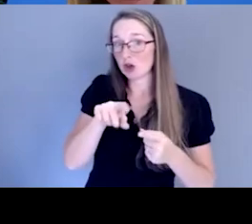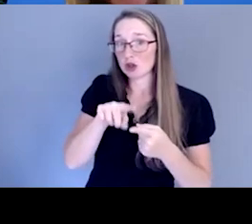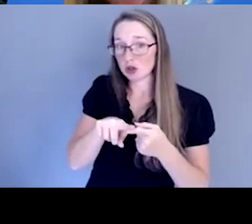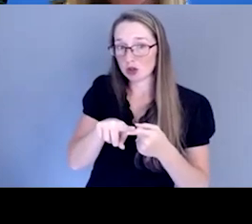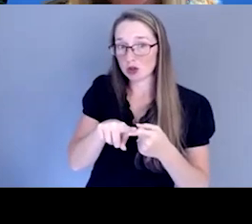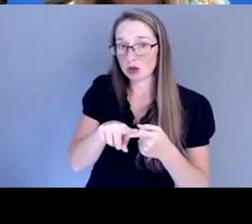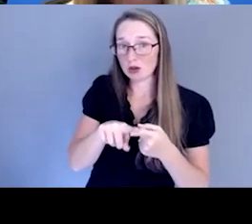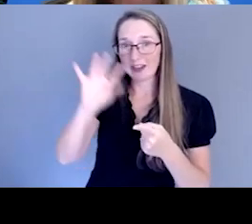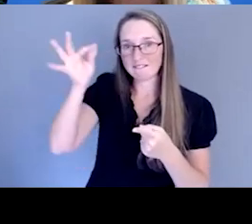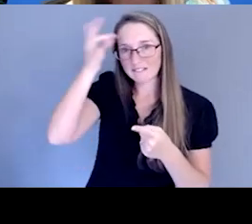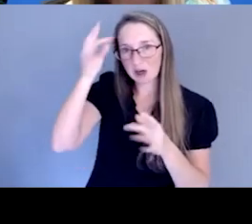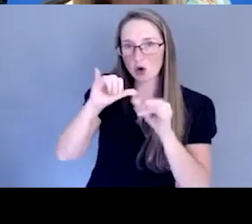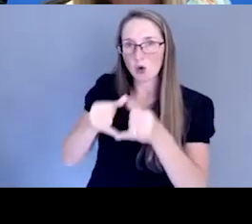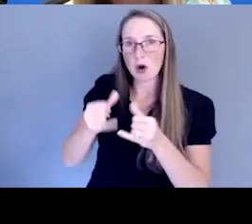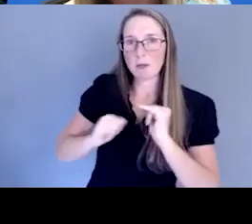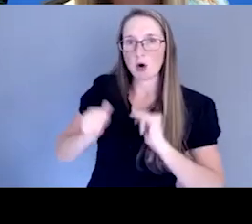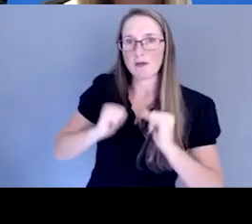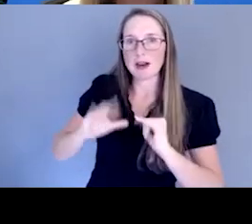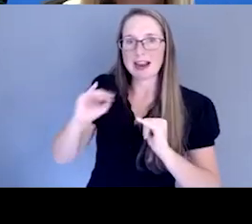the Federal Awardee Performance and Integrity System,